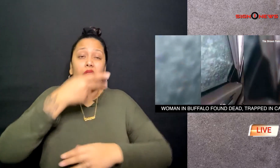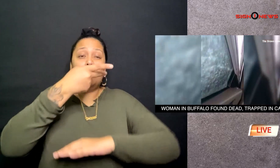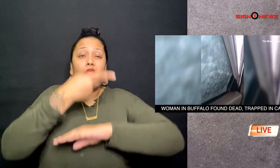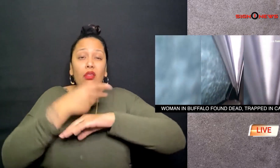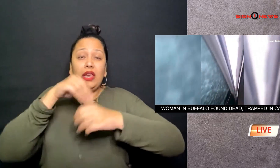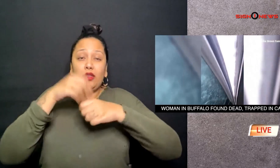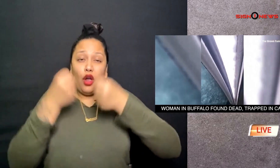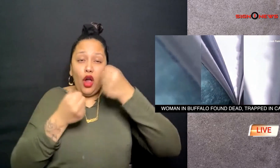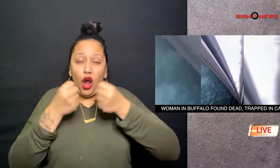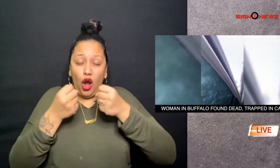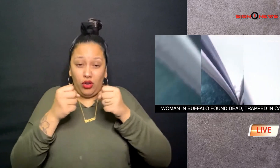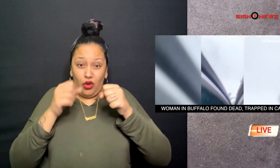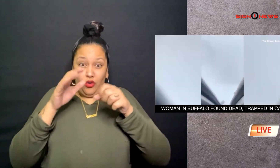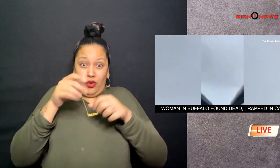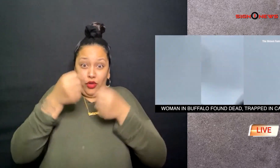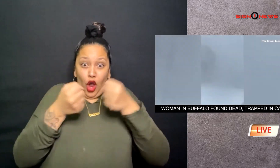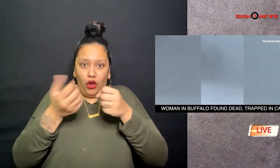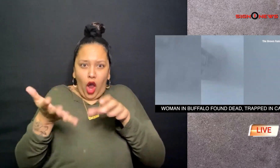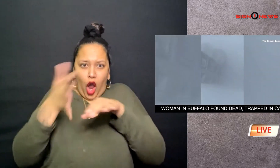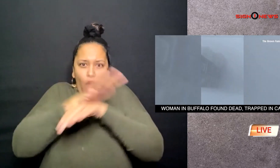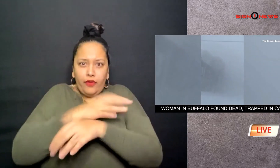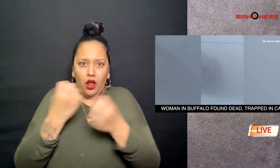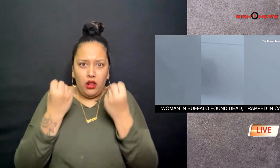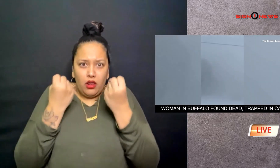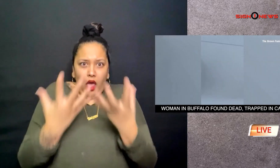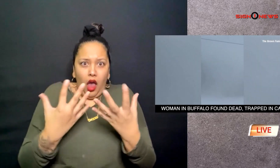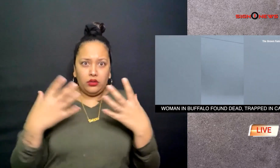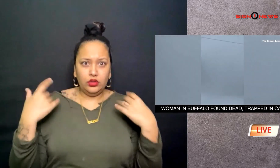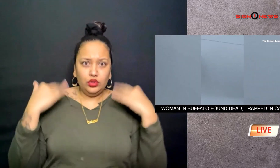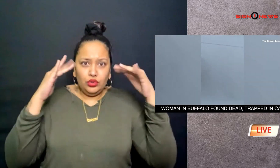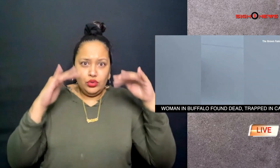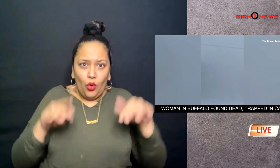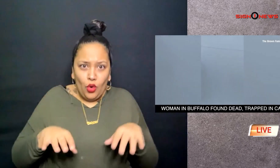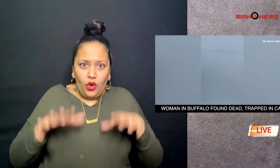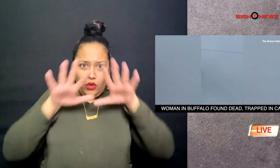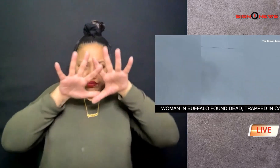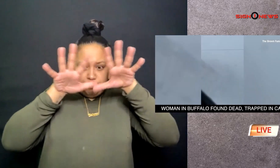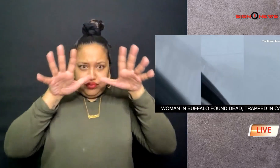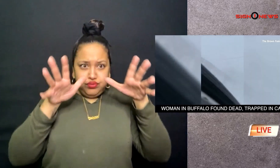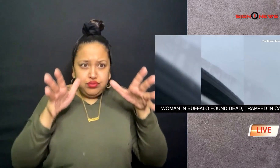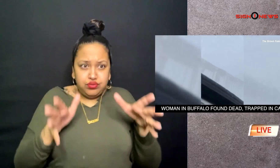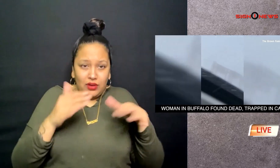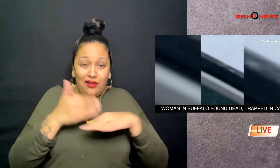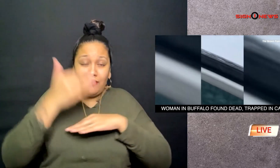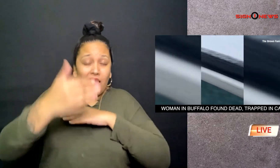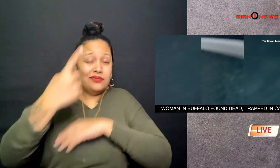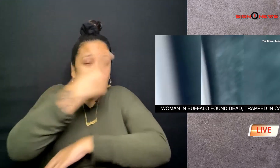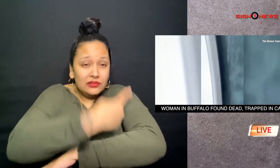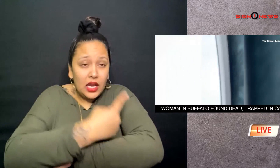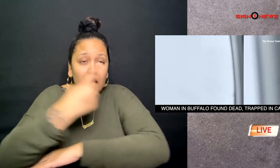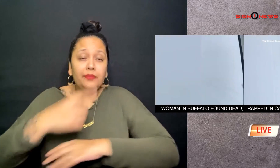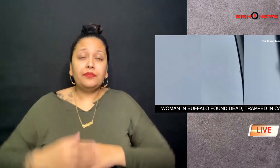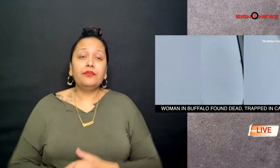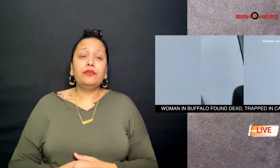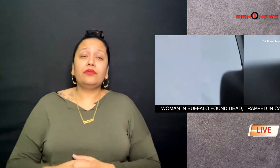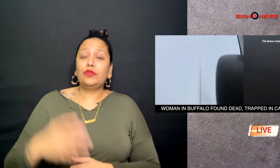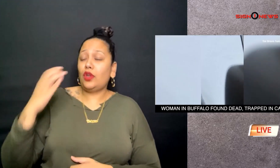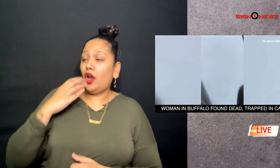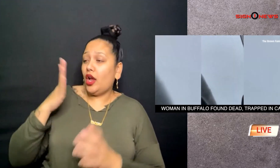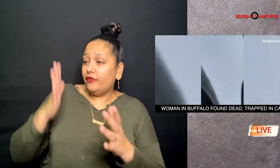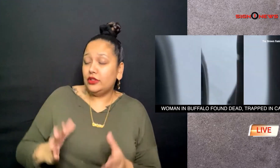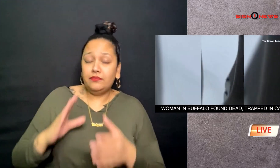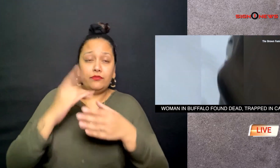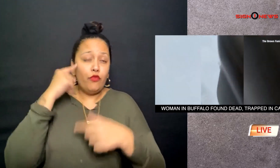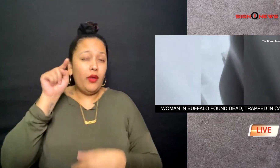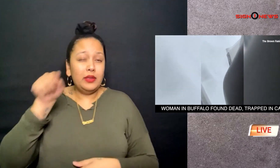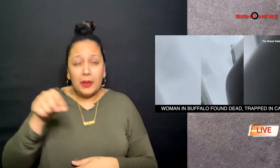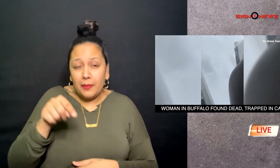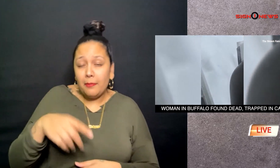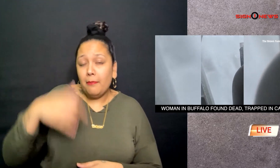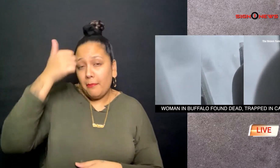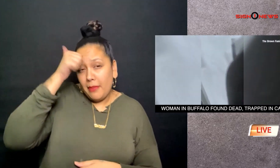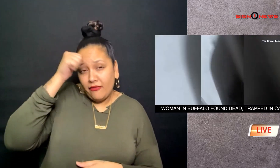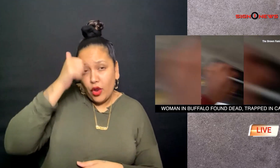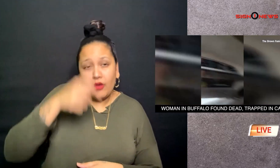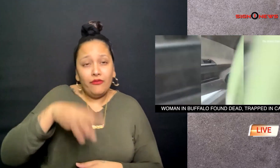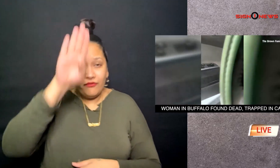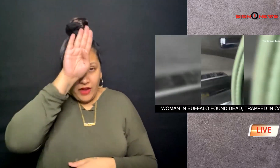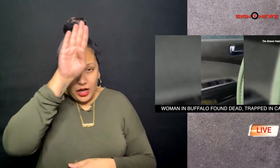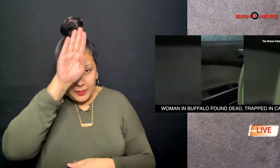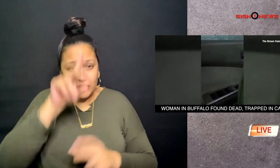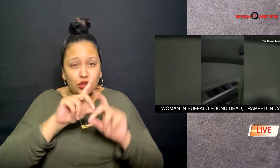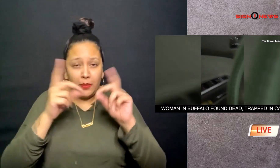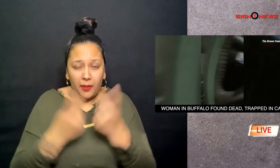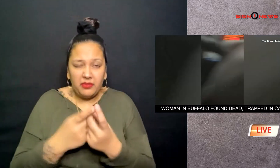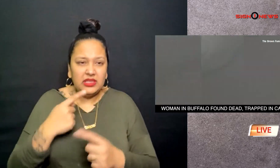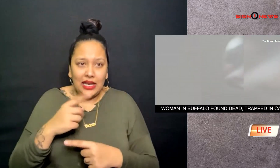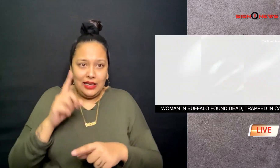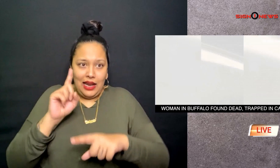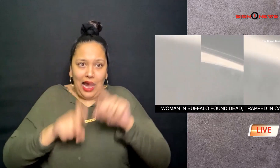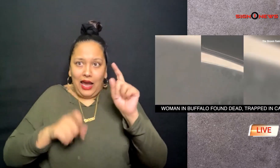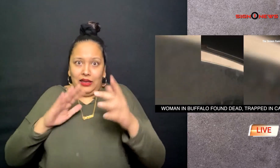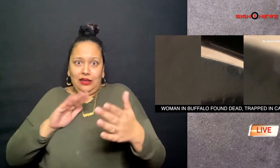body in her snow-covered car the next day an official for the Buffalo fire department